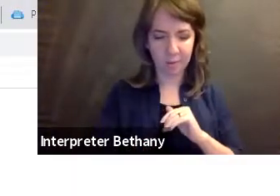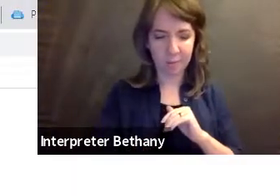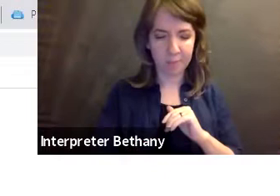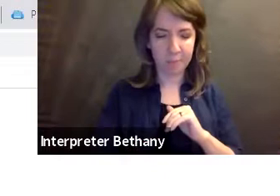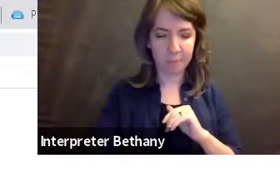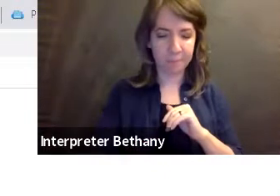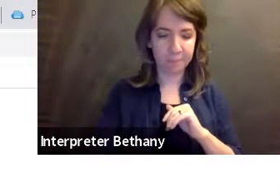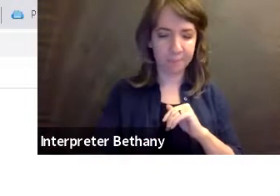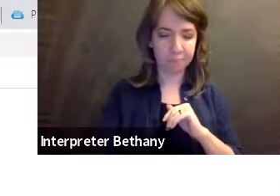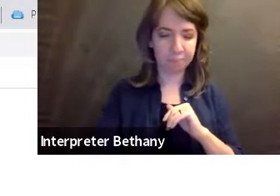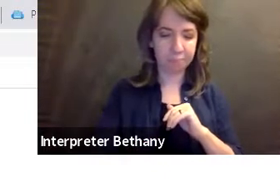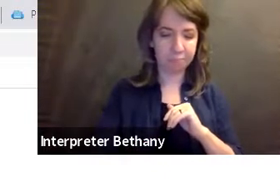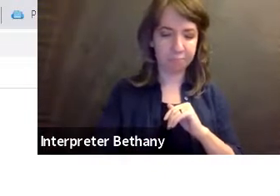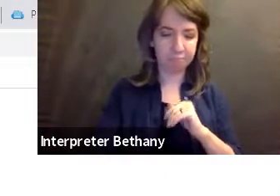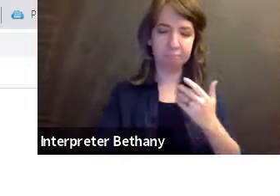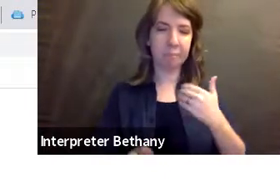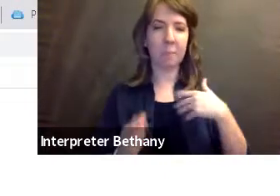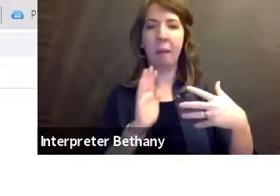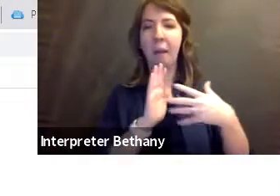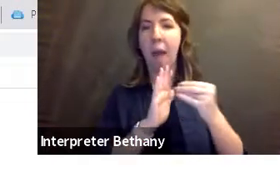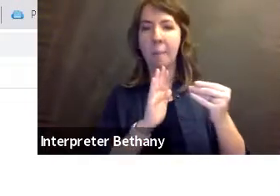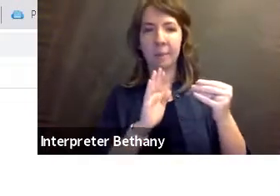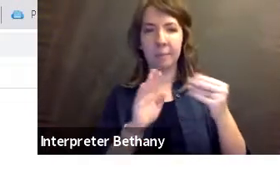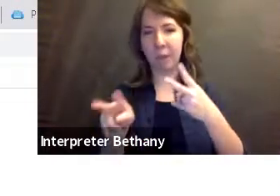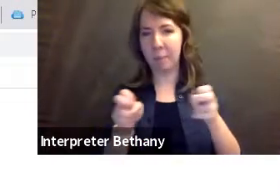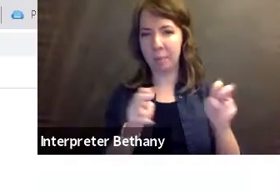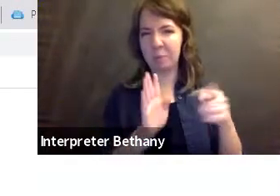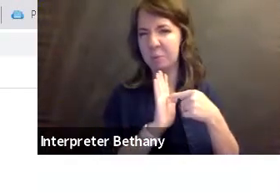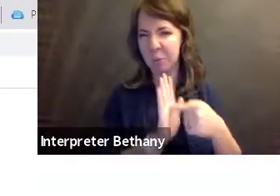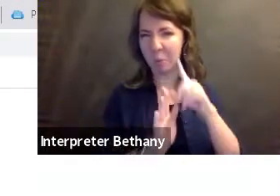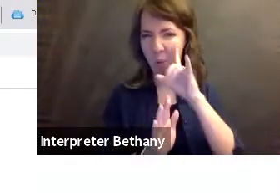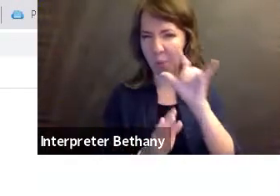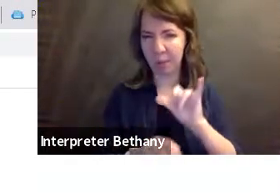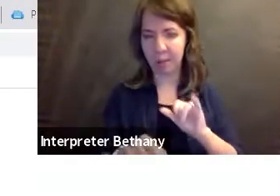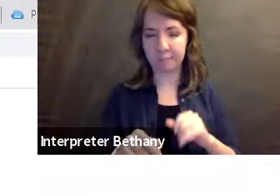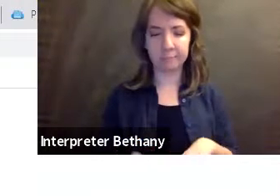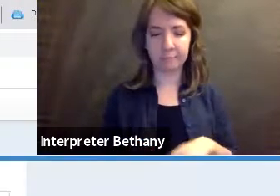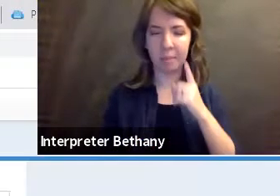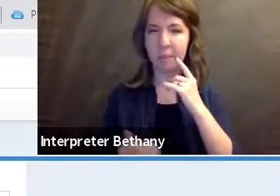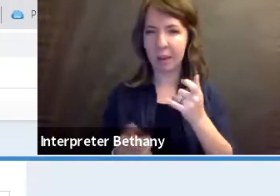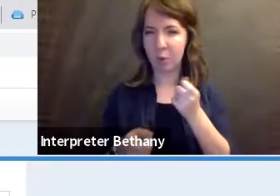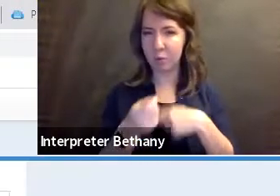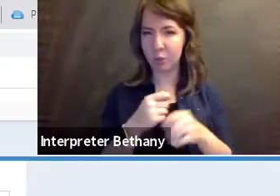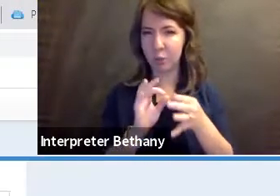Linda Kobashigawa: Just going to copy and paste something really quickly just to show what it looks like. Linda Kobashigawa: Okay, so there's my annotation.